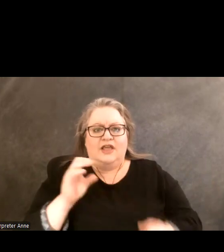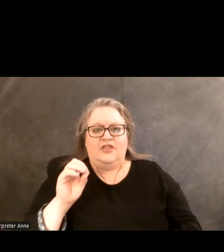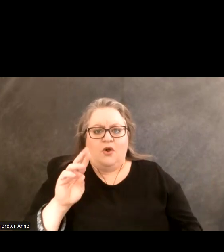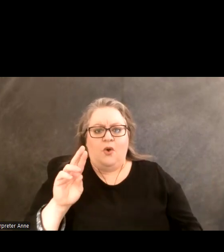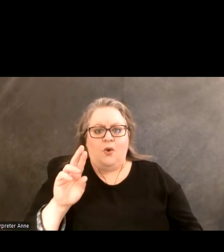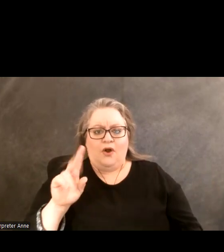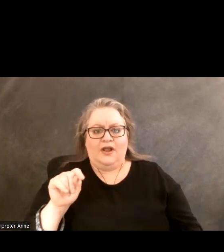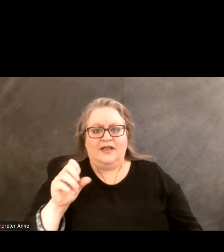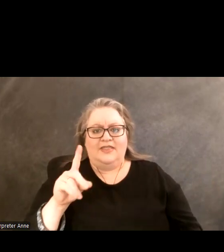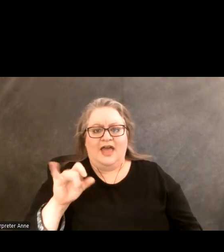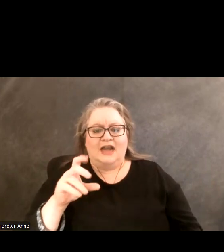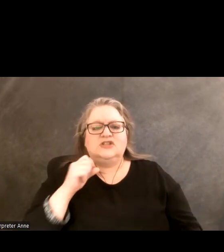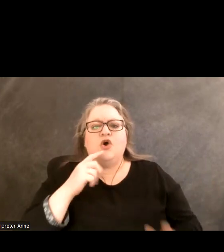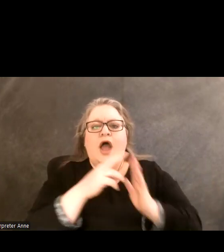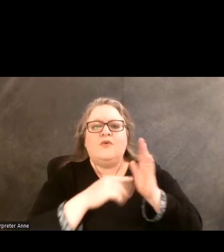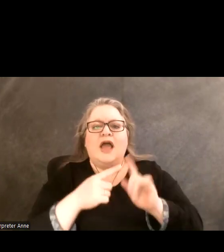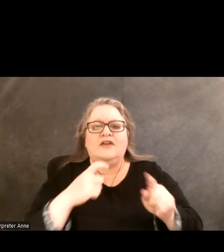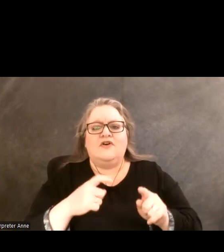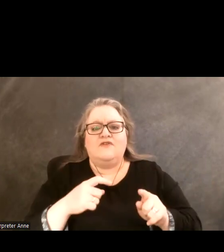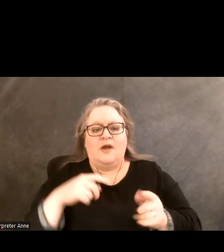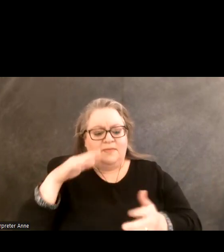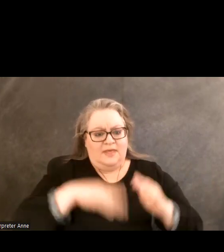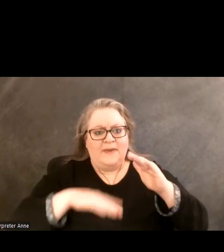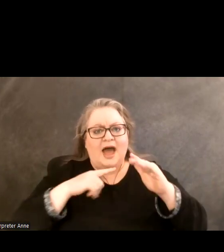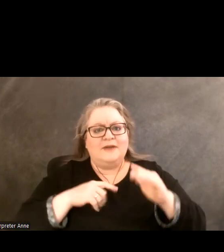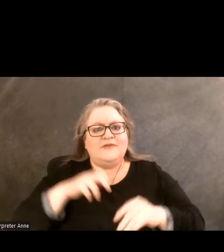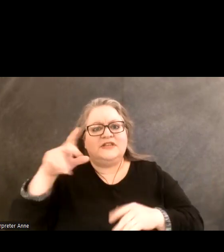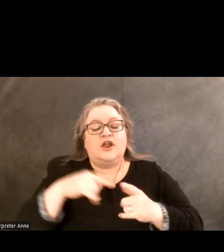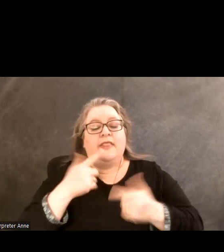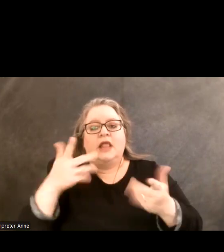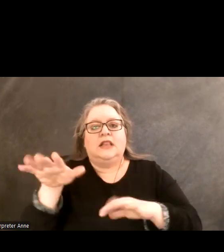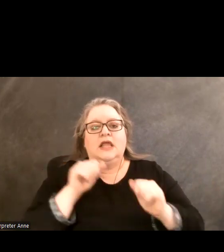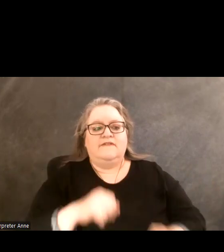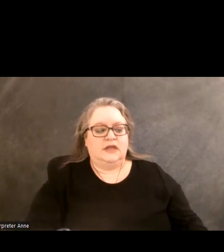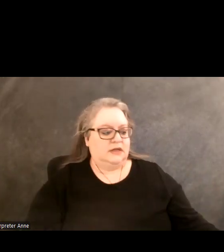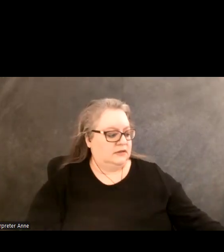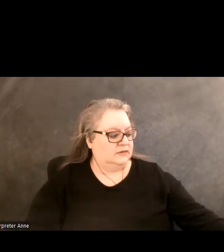reading my poem from the foot of the stairs and then leaving.